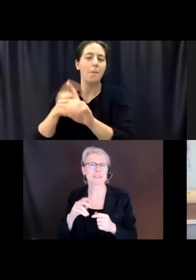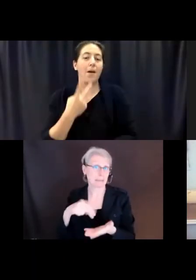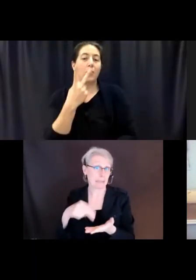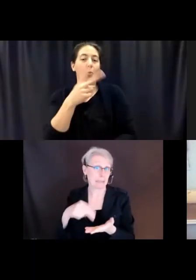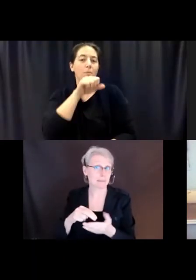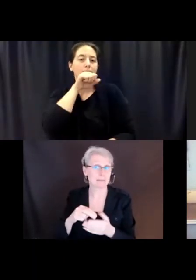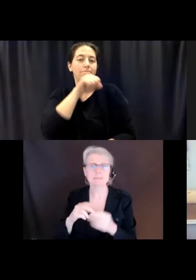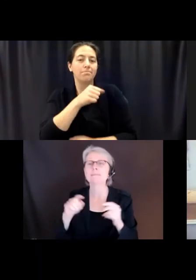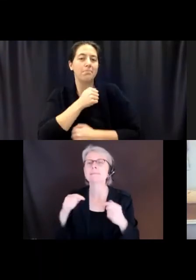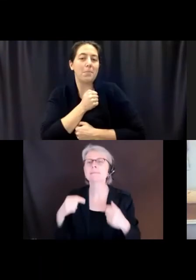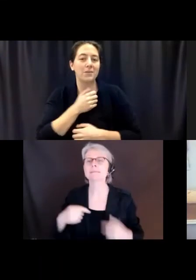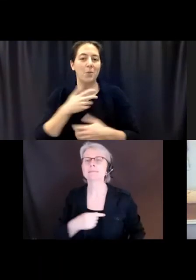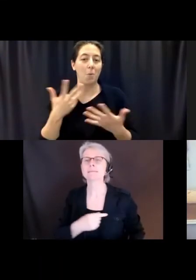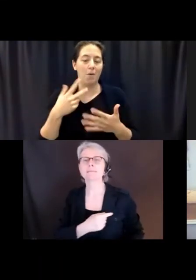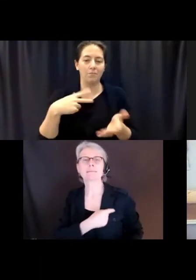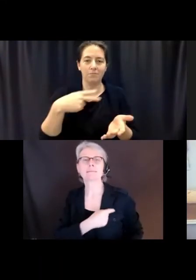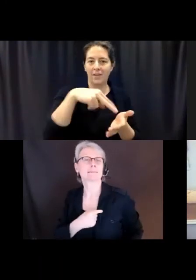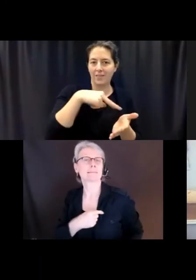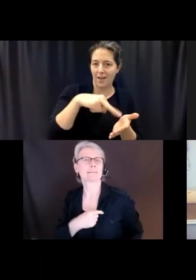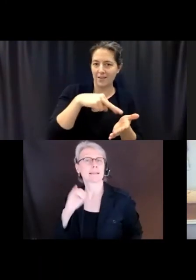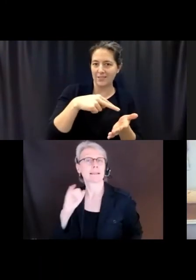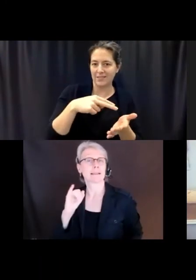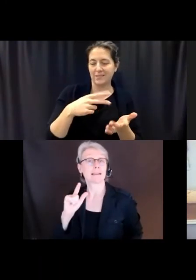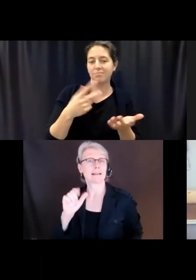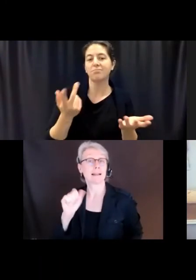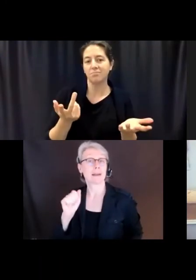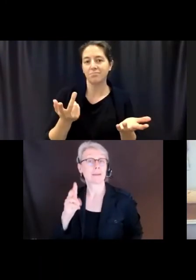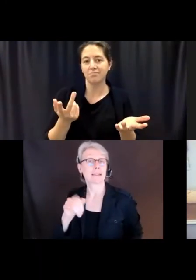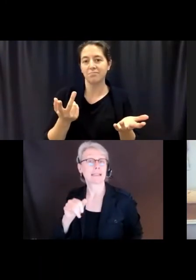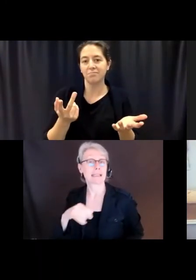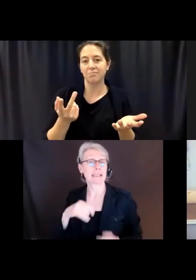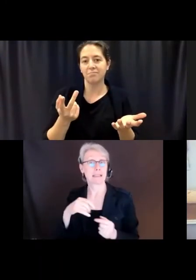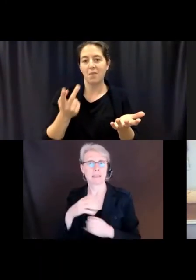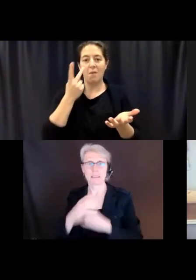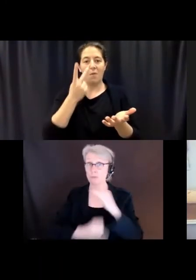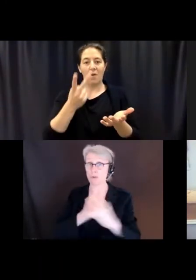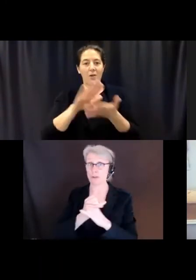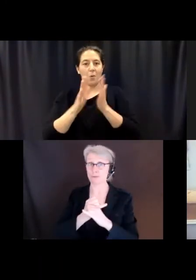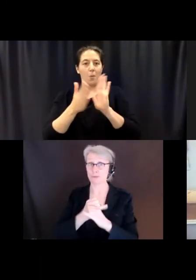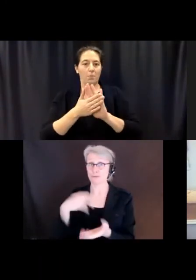SEE THE LOGO OF MY CREW. WE ARE ACTUALLY AN INTERNATIONAL DANCE CREW, WE ARE 7 DANCERS